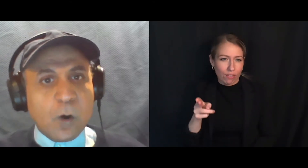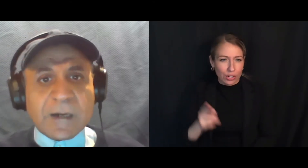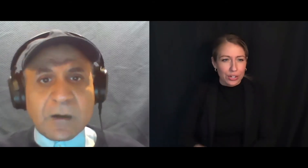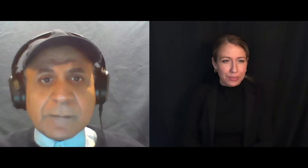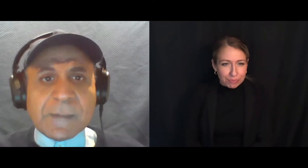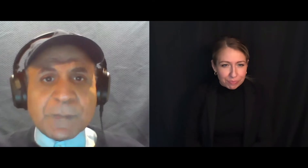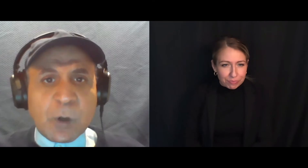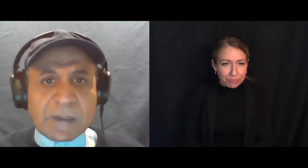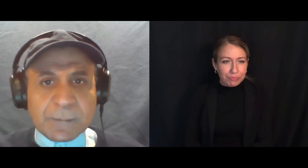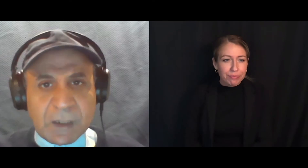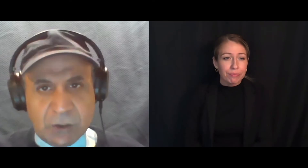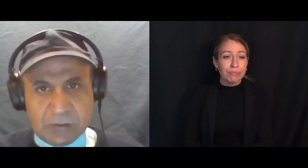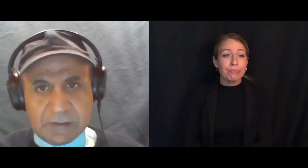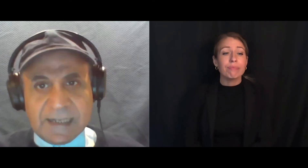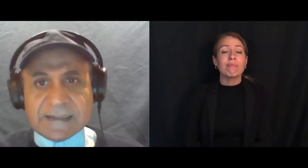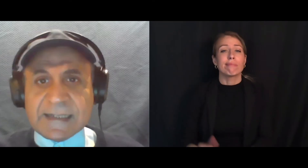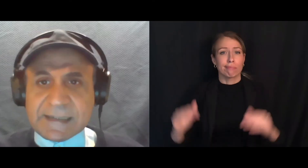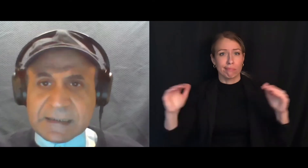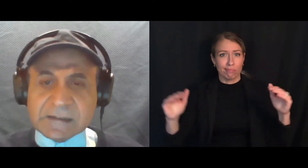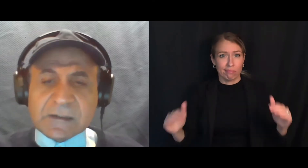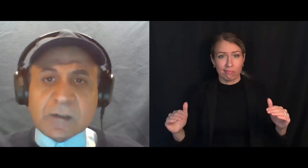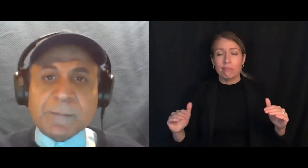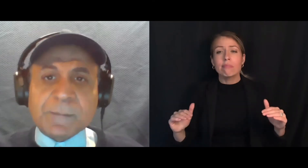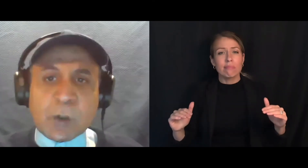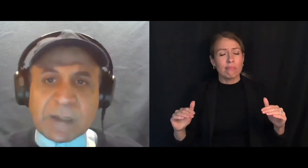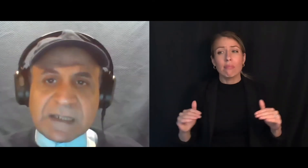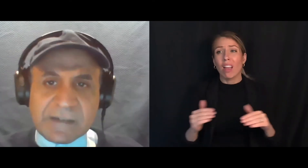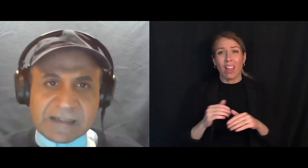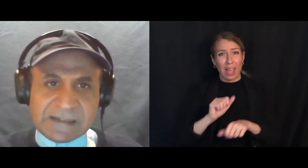overcome employment barriers and include employment levels,